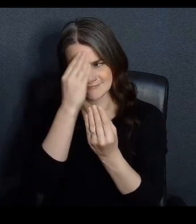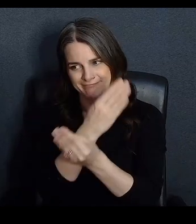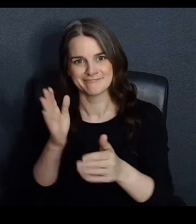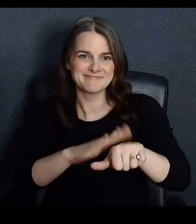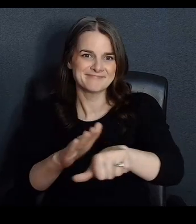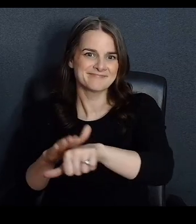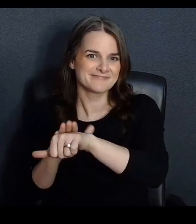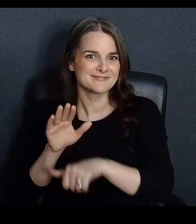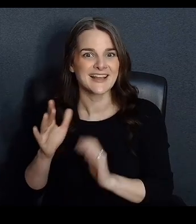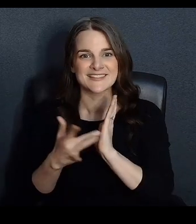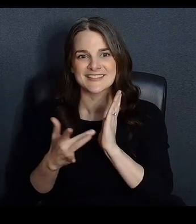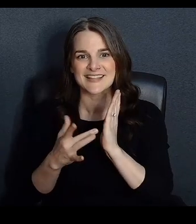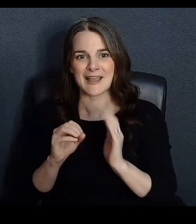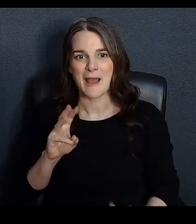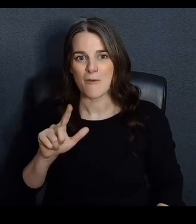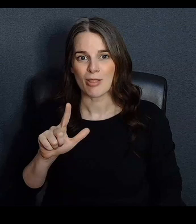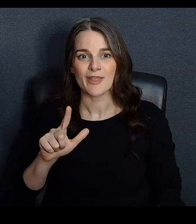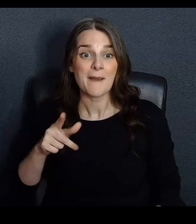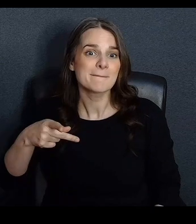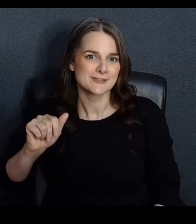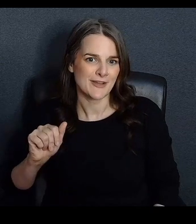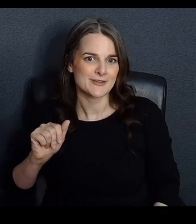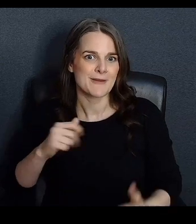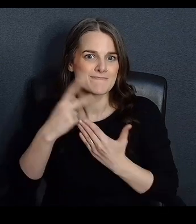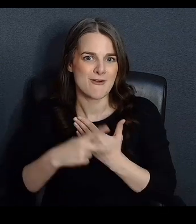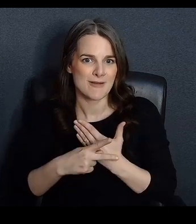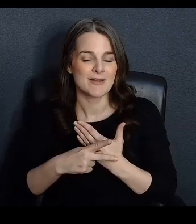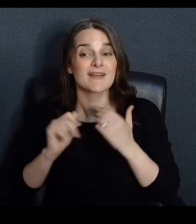program, and we are able to offer one-to-one demonstrations,